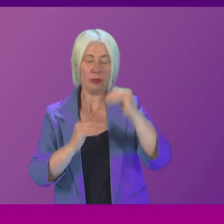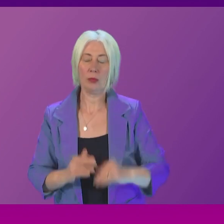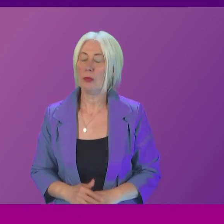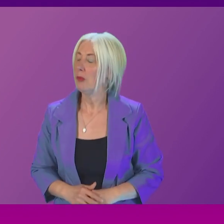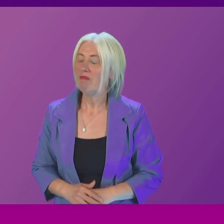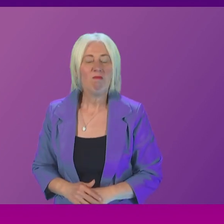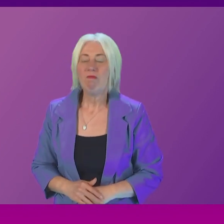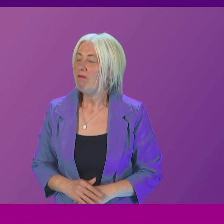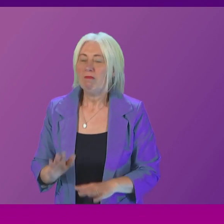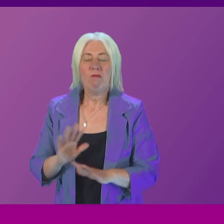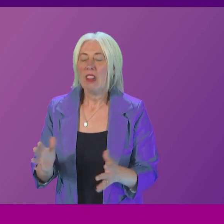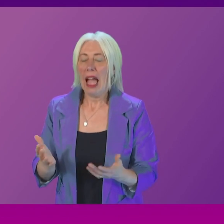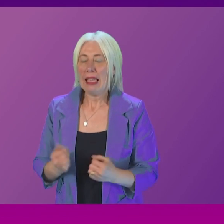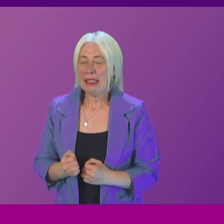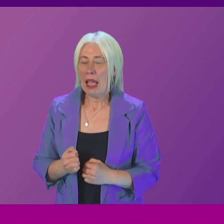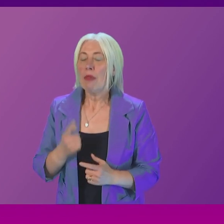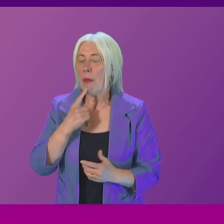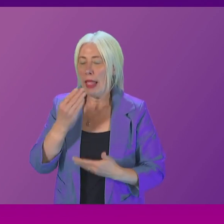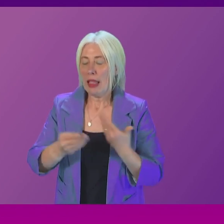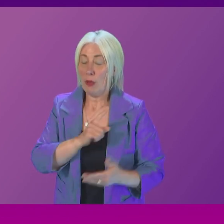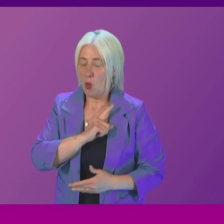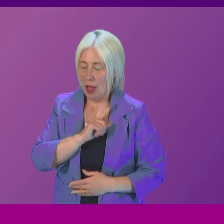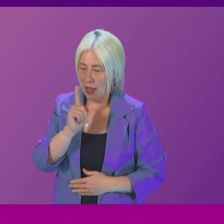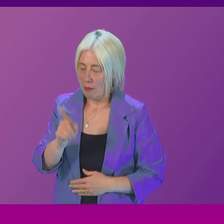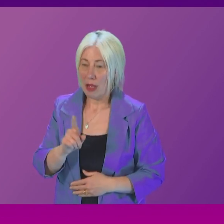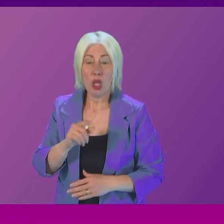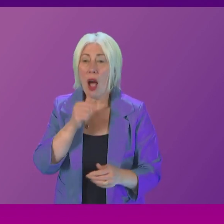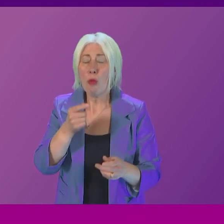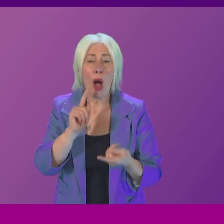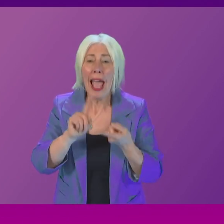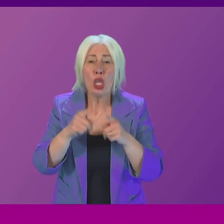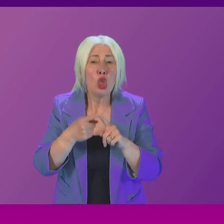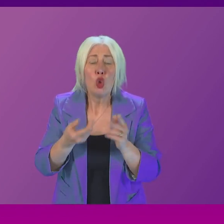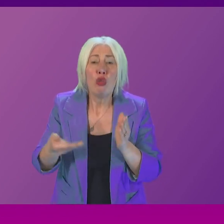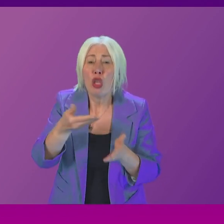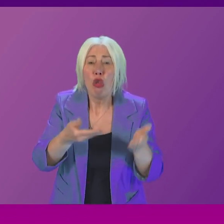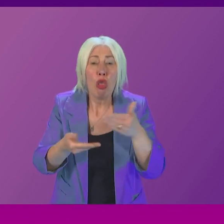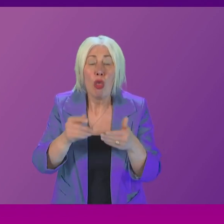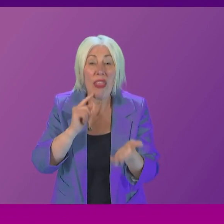I will come to why in a second. It was not a list of excuses that I read out.